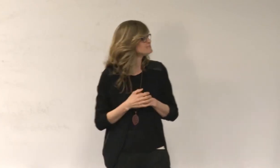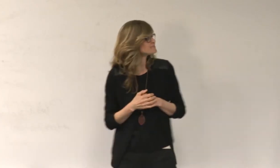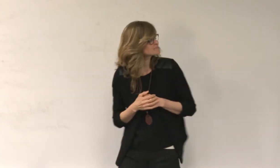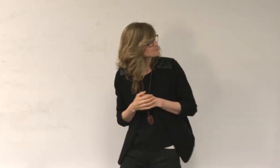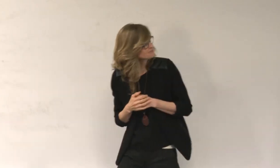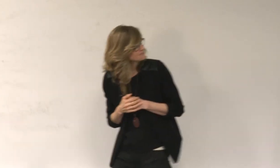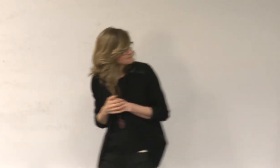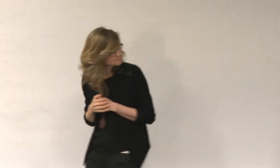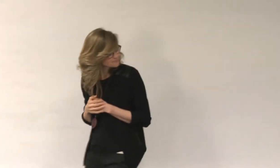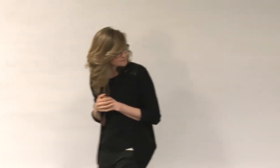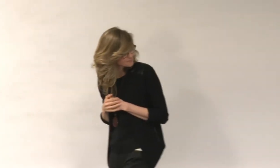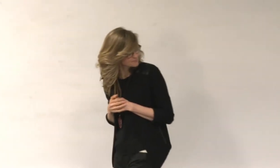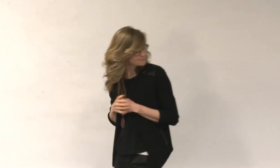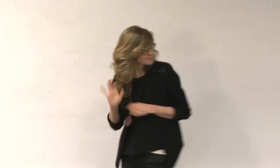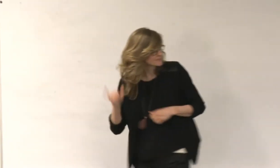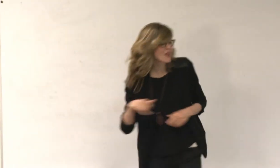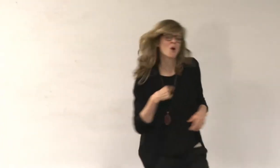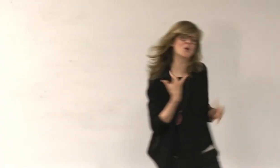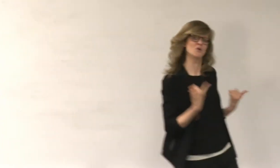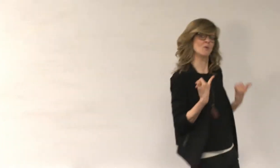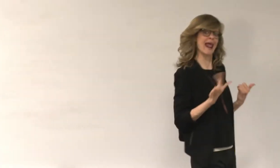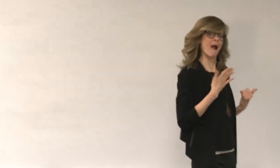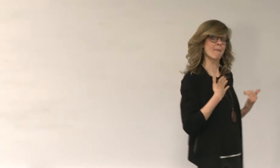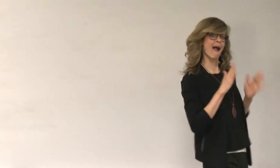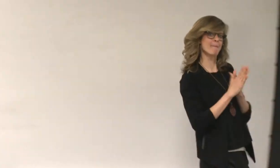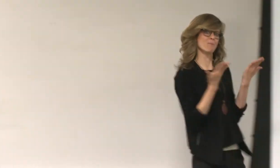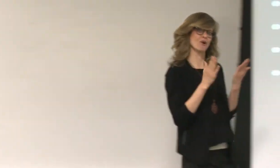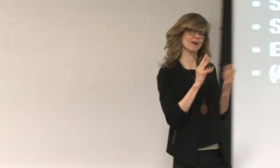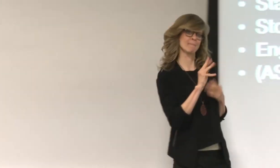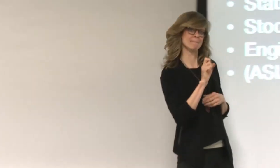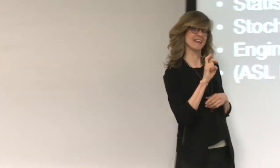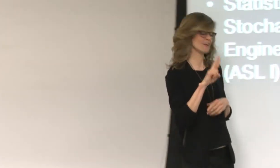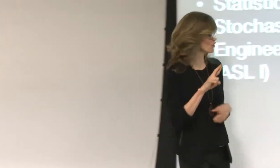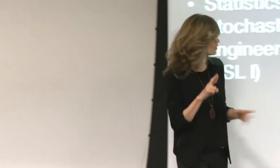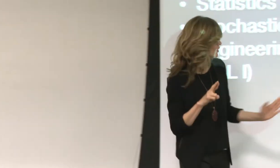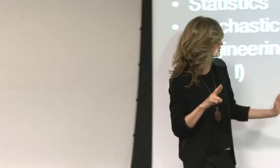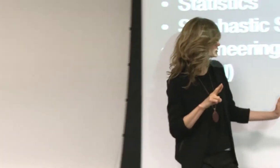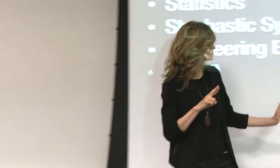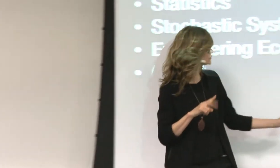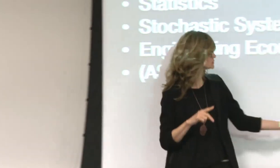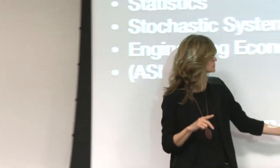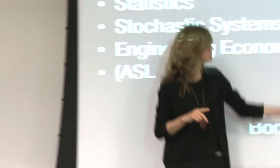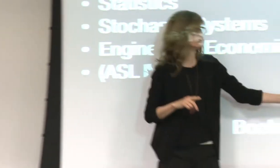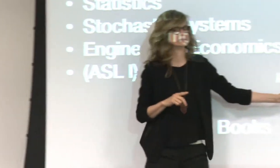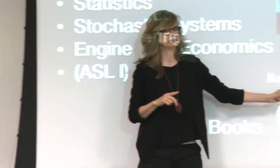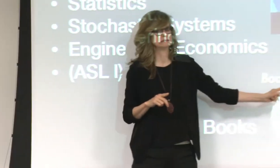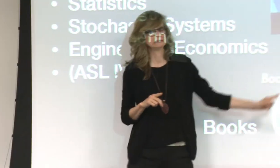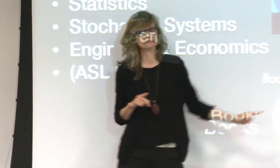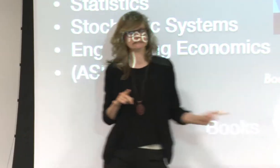AND TRY AND USE WHAT HEARING I HAD. SO, MY BOOKMETER, YOU CAN SEE HERE,